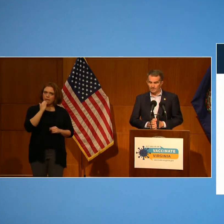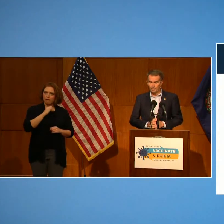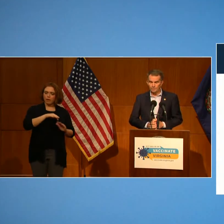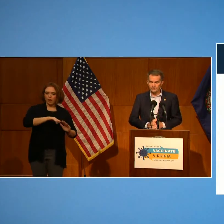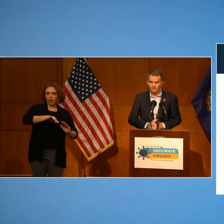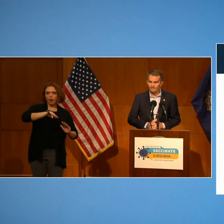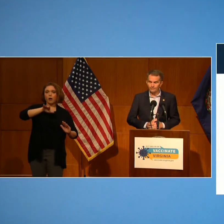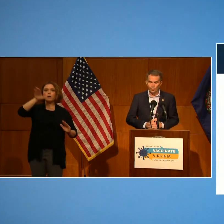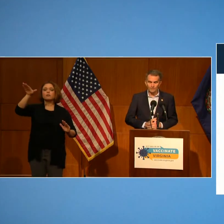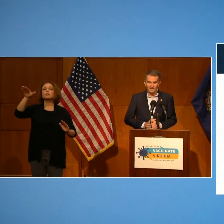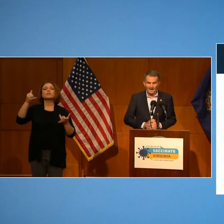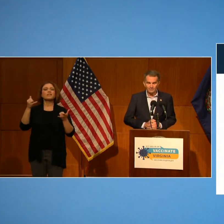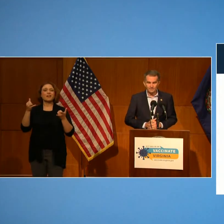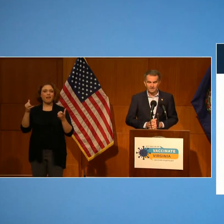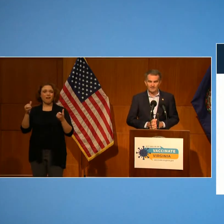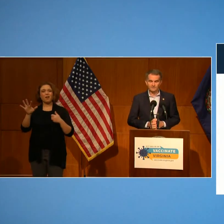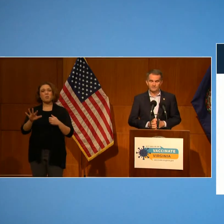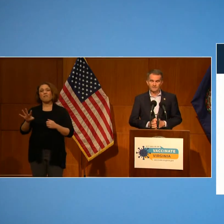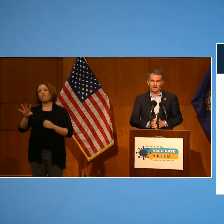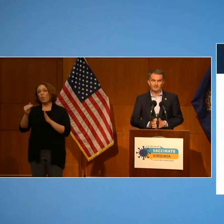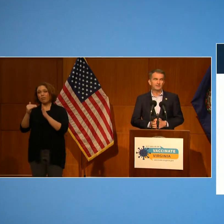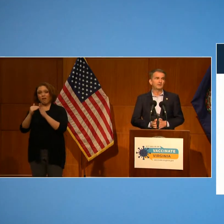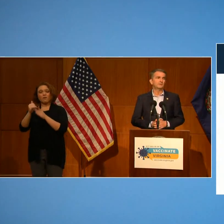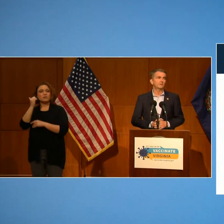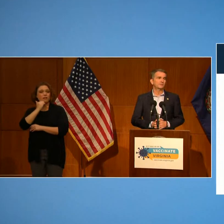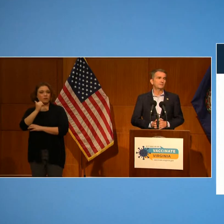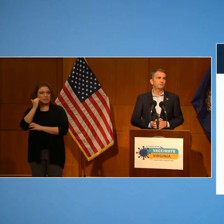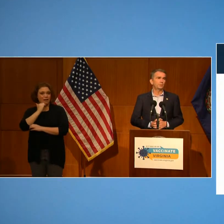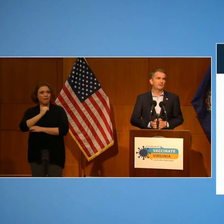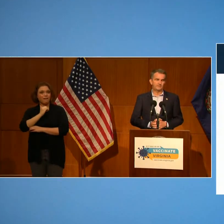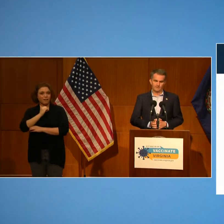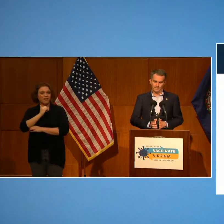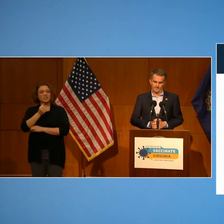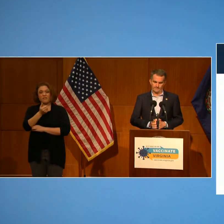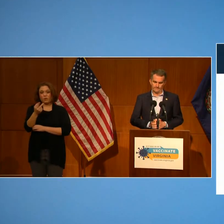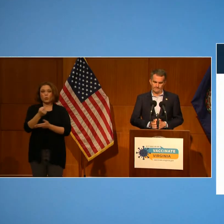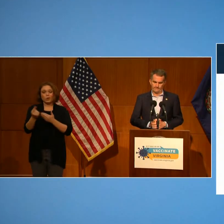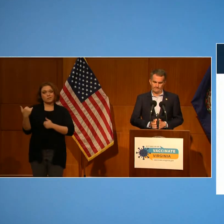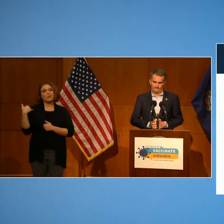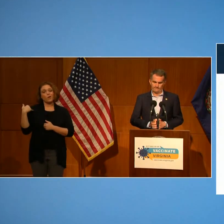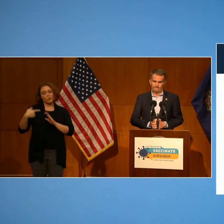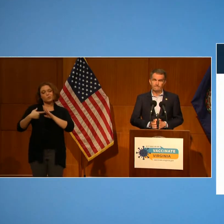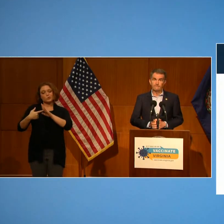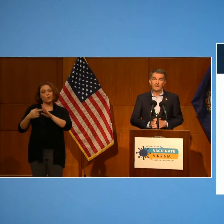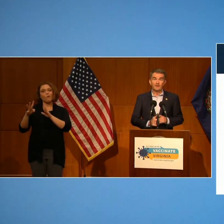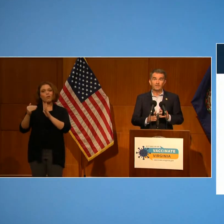INCREASE FROM A HANDFUL OF CASES A DAY TO UPWARDS OF 4000